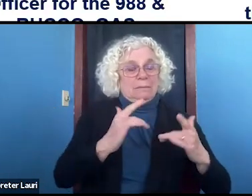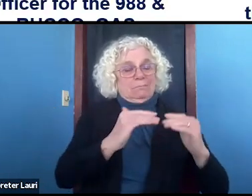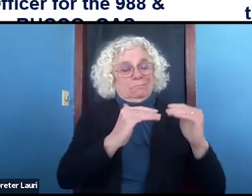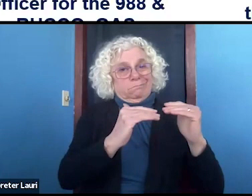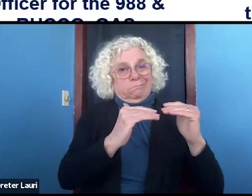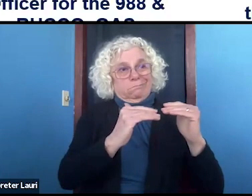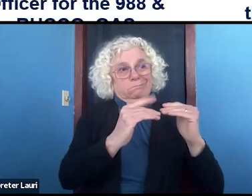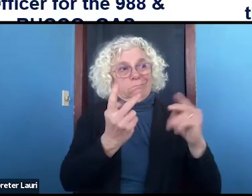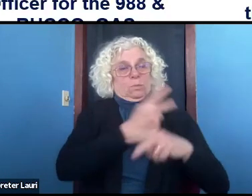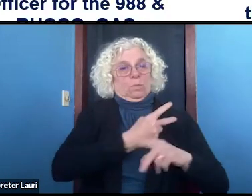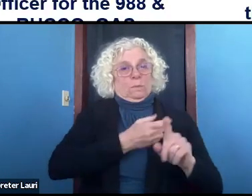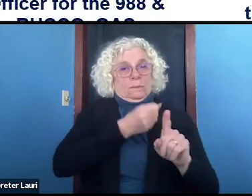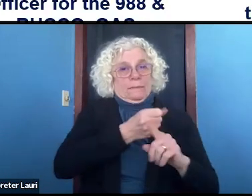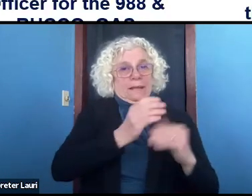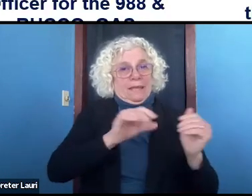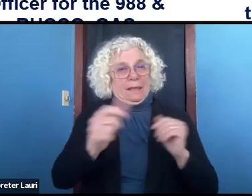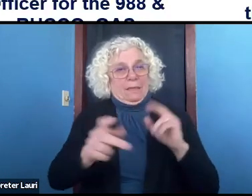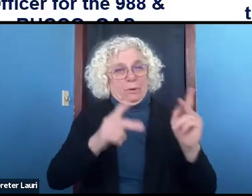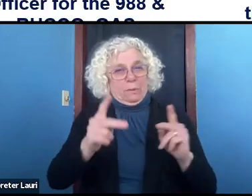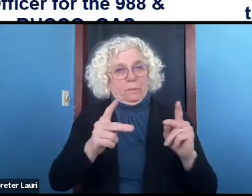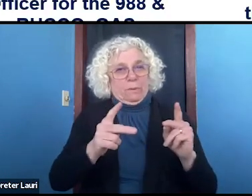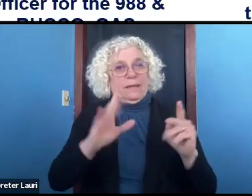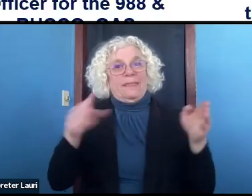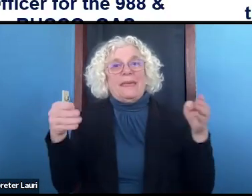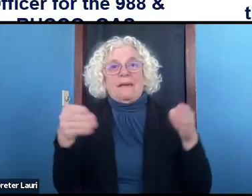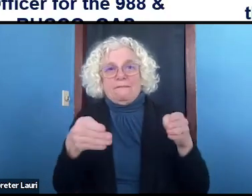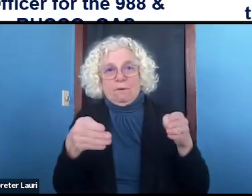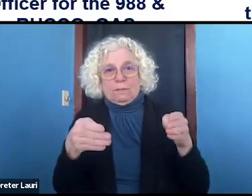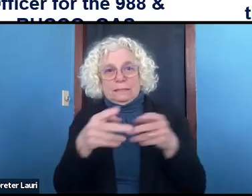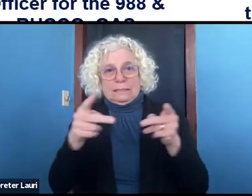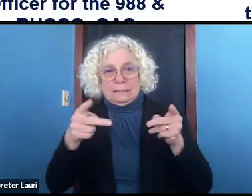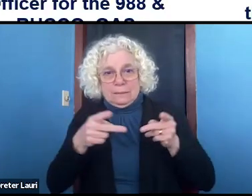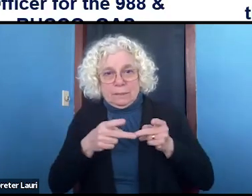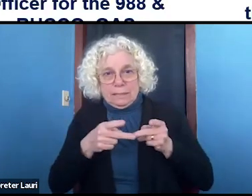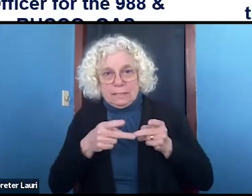our focus and destination is a place where we restore and sustain hope,